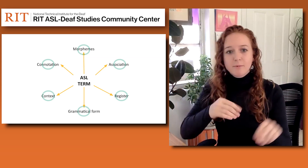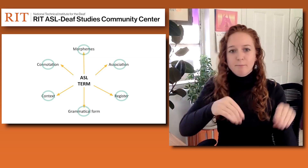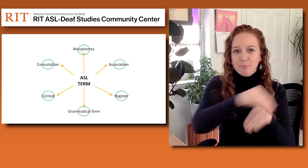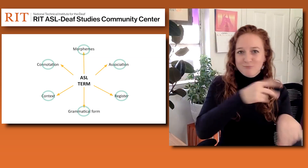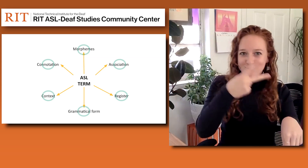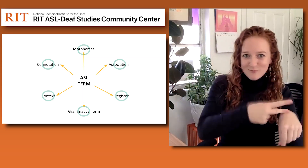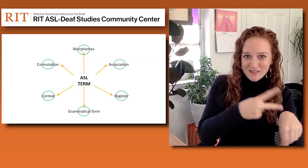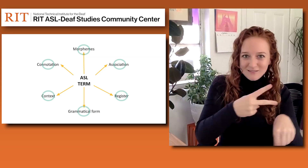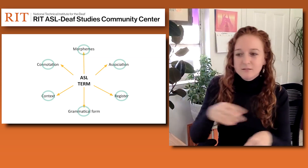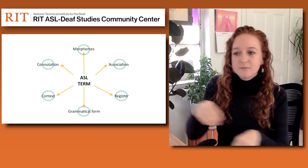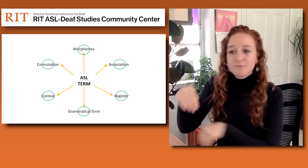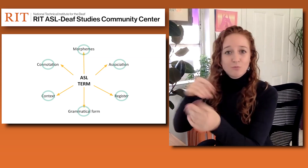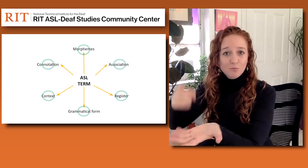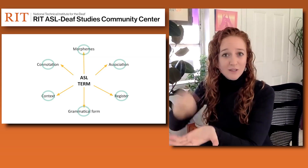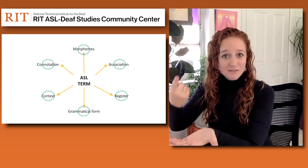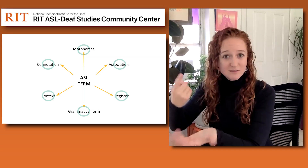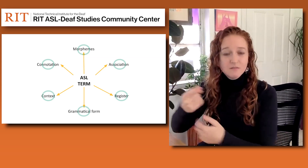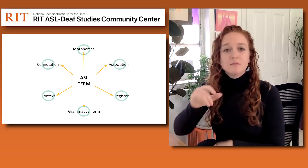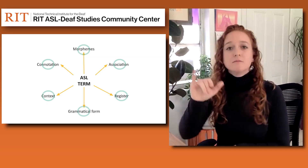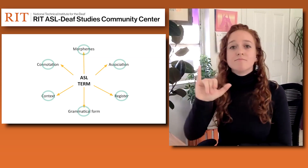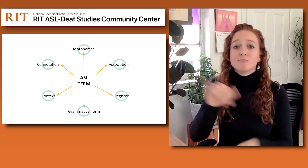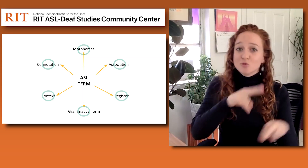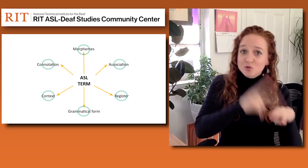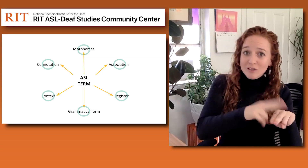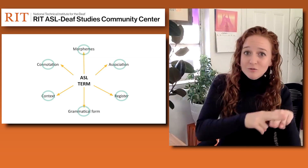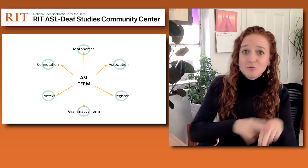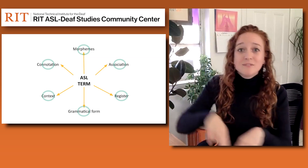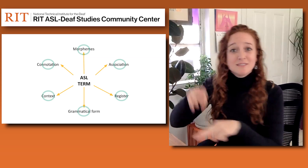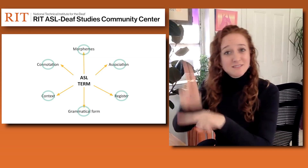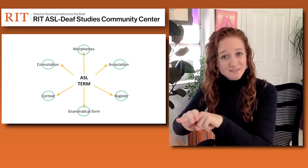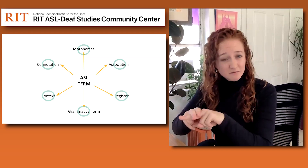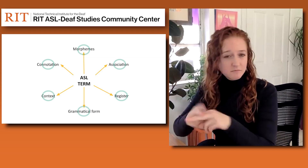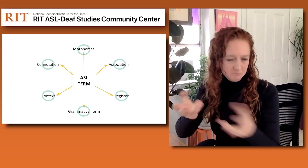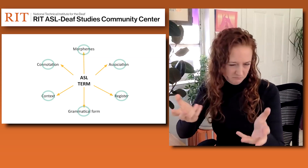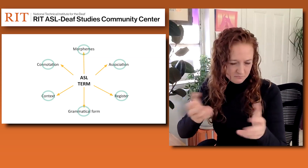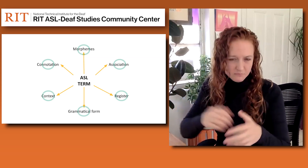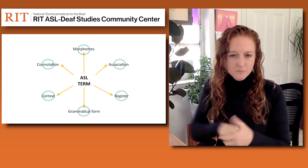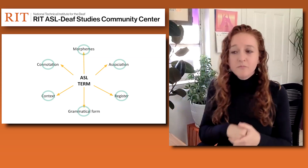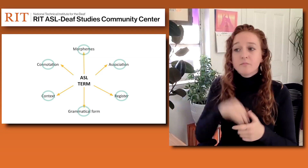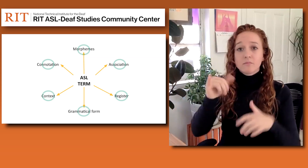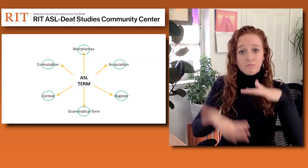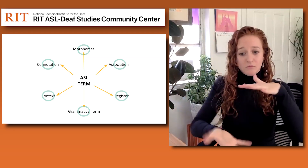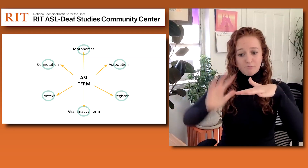if we're talking about nouns and verbs, nouns move twice, the verbs move once.